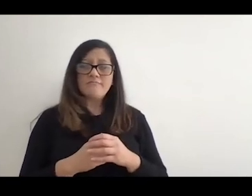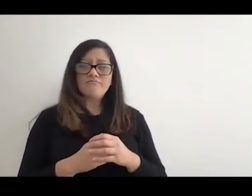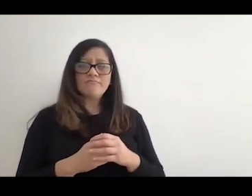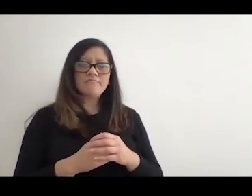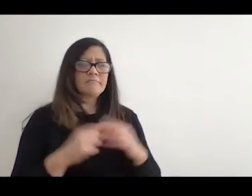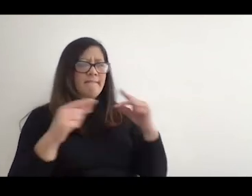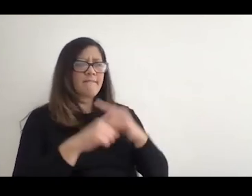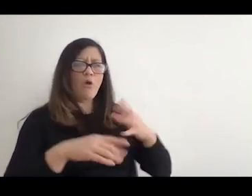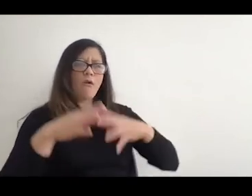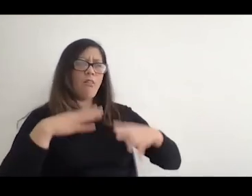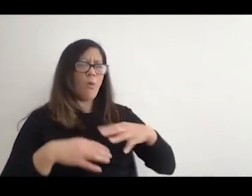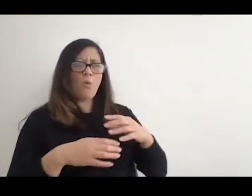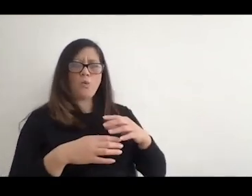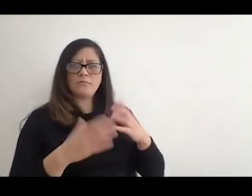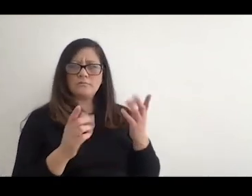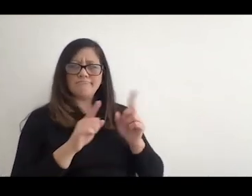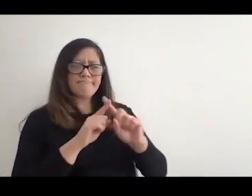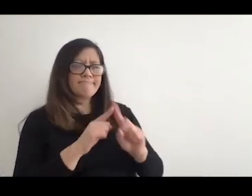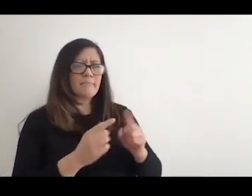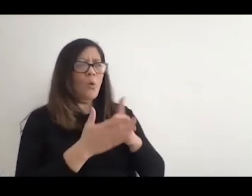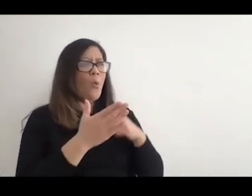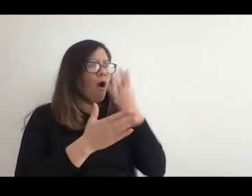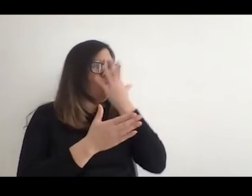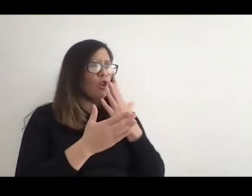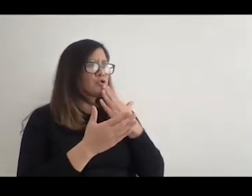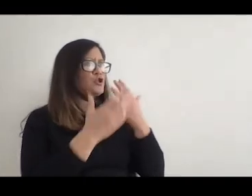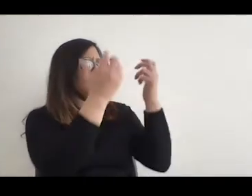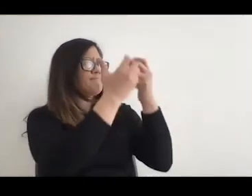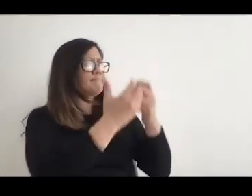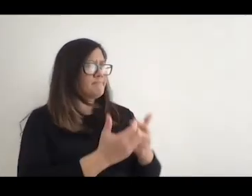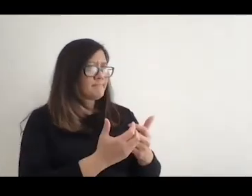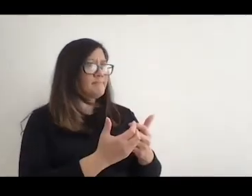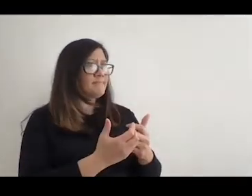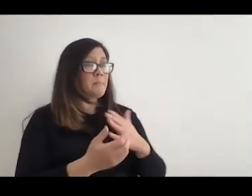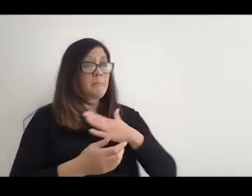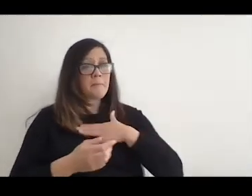world and have done for decades now. But then the specialty portion of it